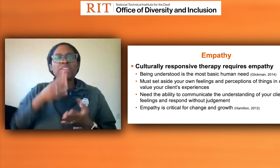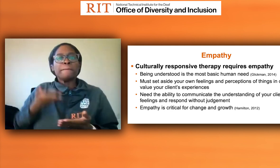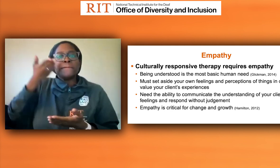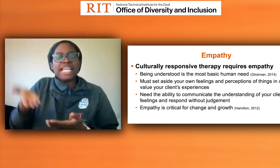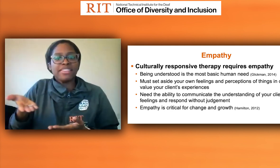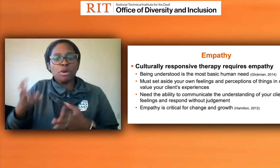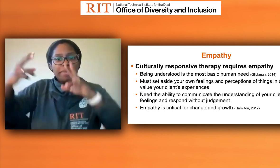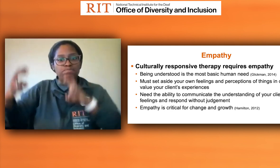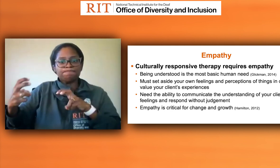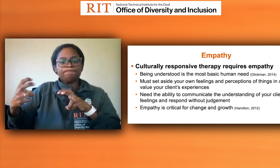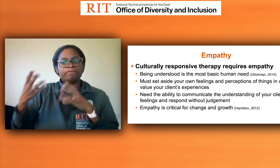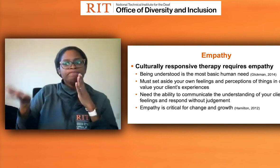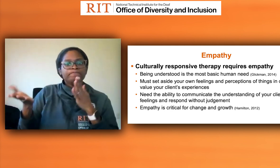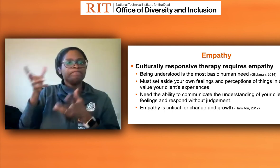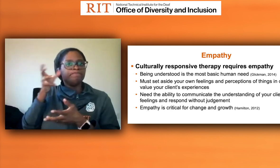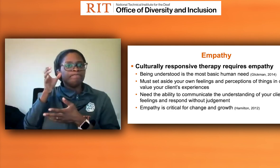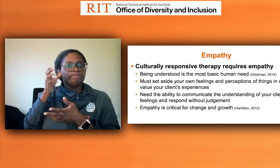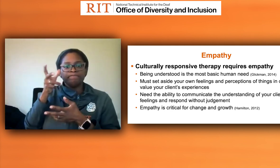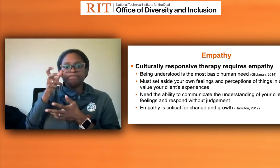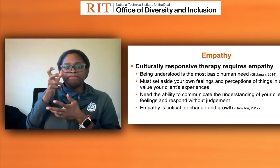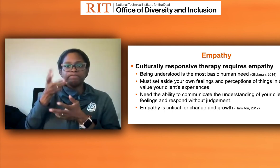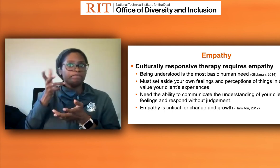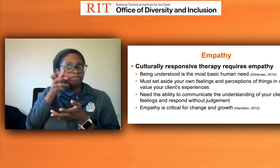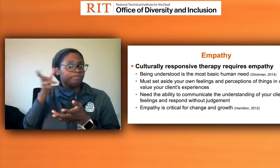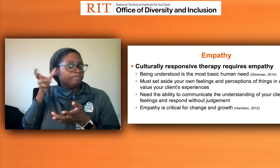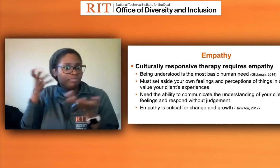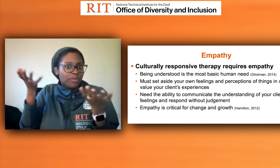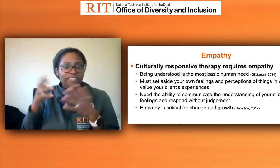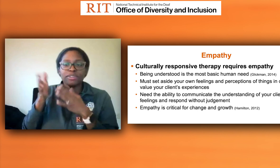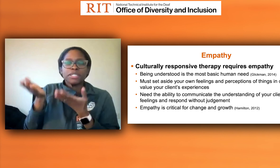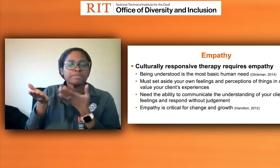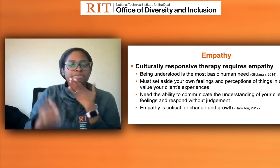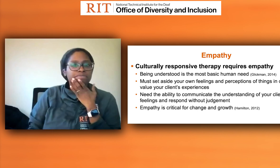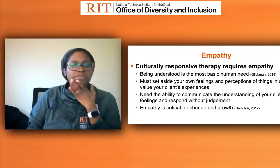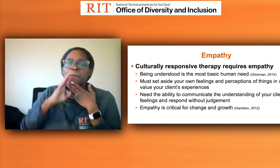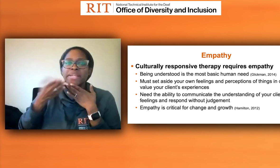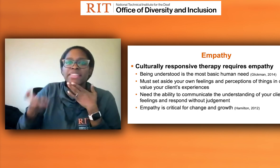a perfect solution for this. So, sometimes, just being there, being present, and being willing to listen